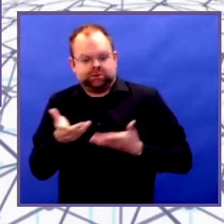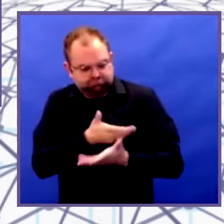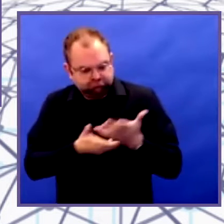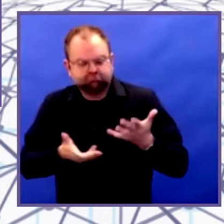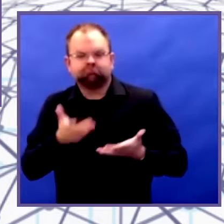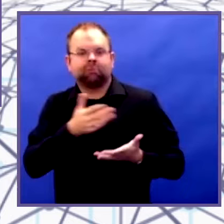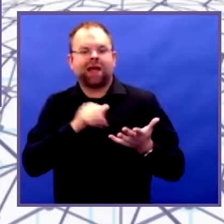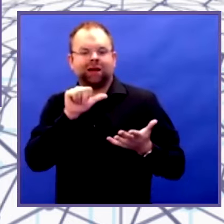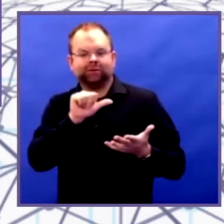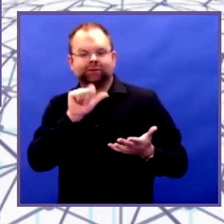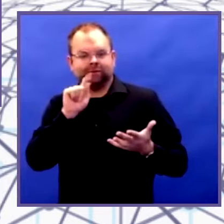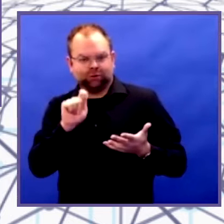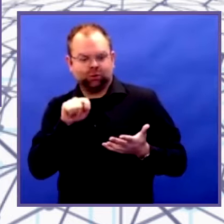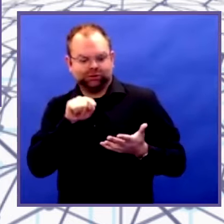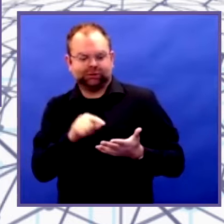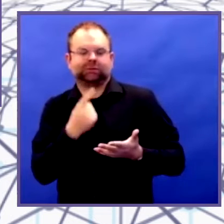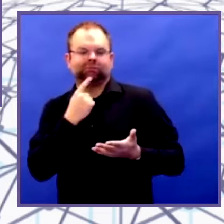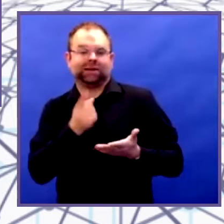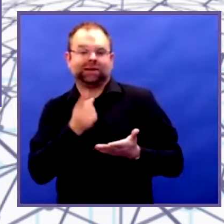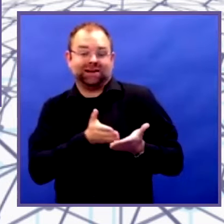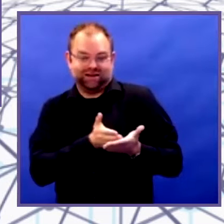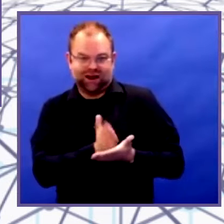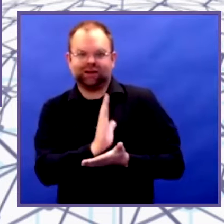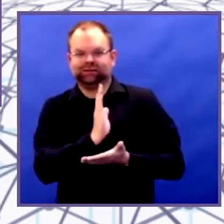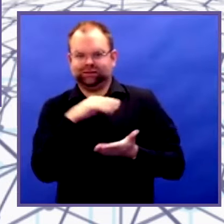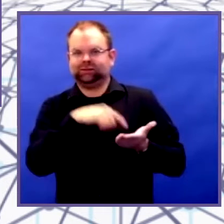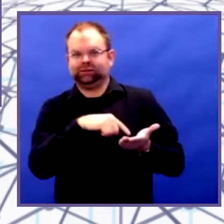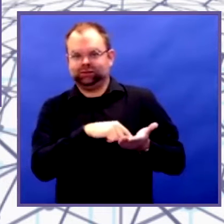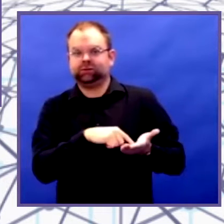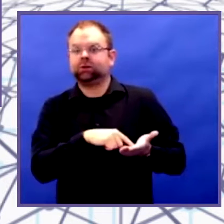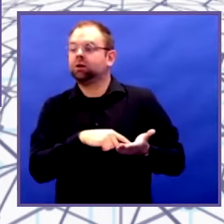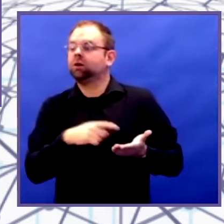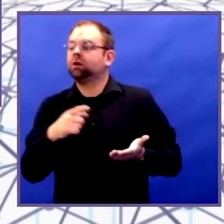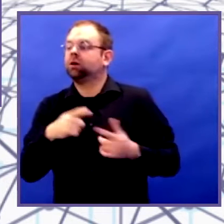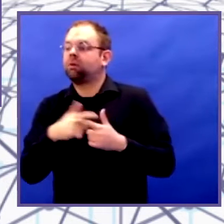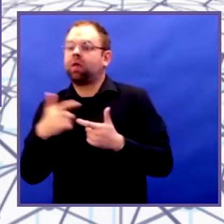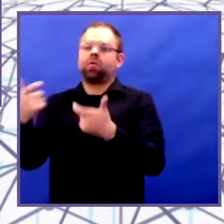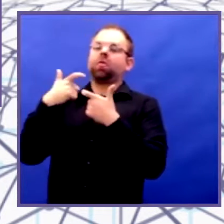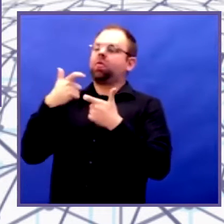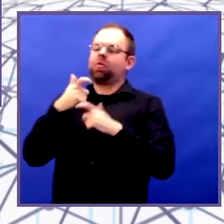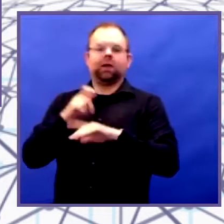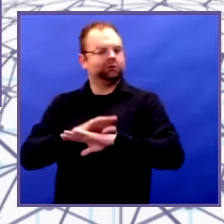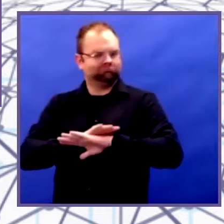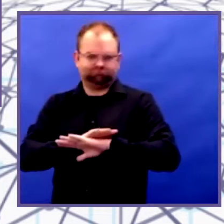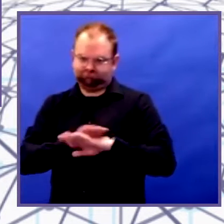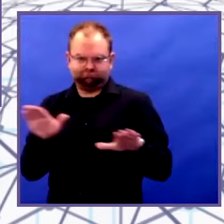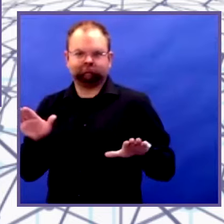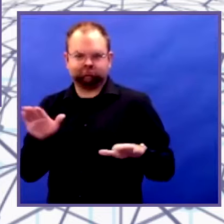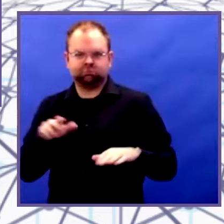But today we can confidently talk about assistive technology as a right and not meet resistance.